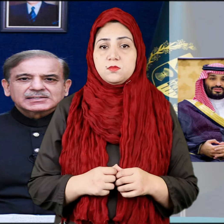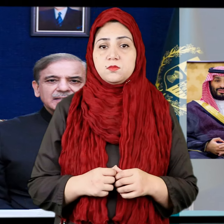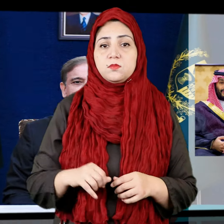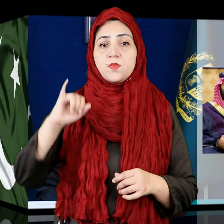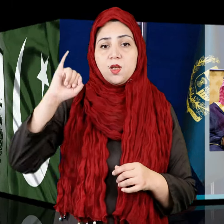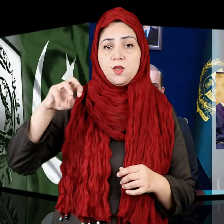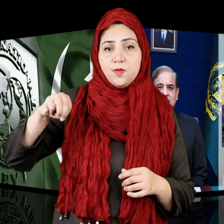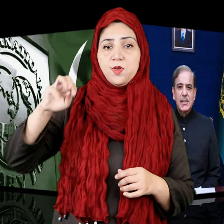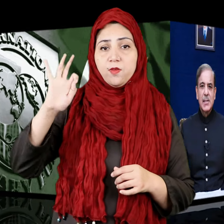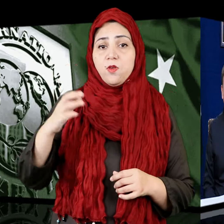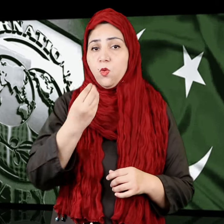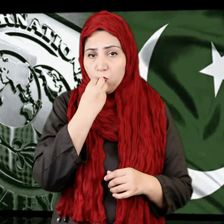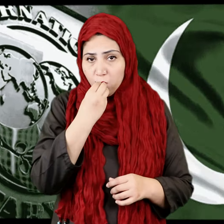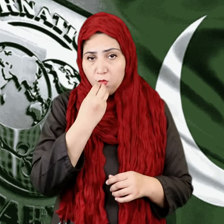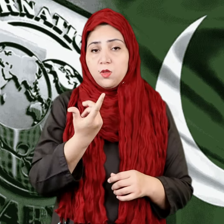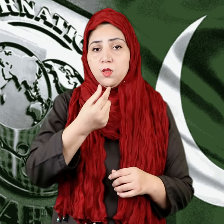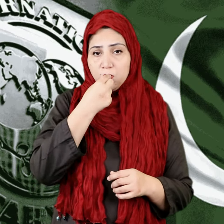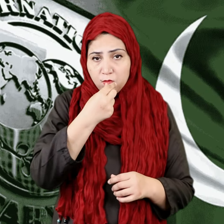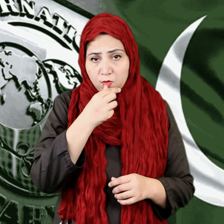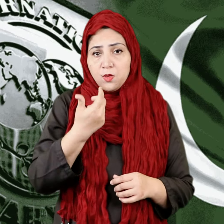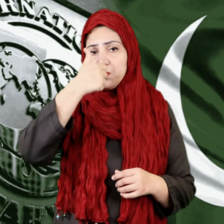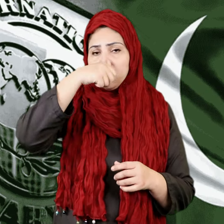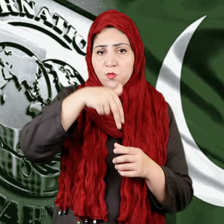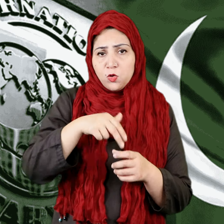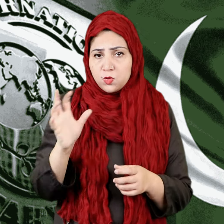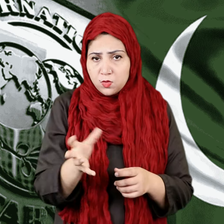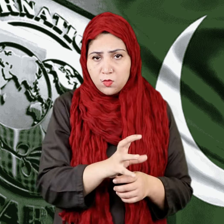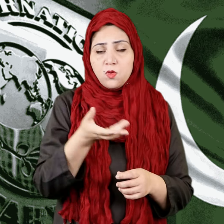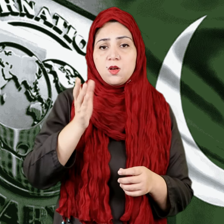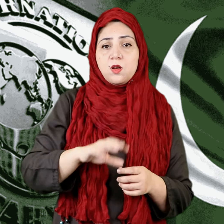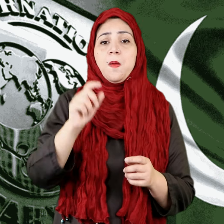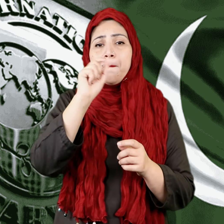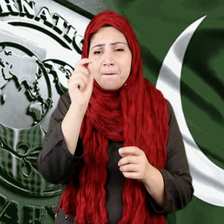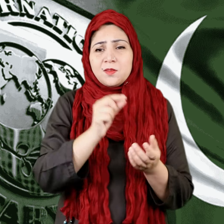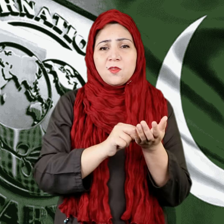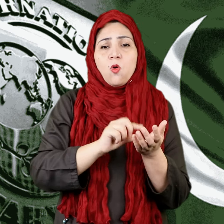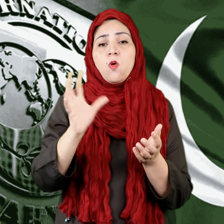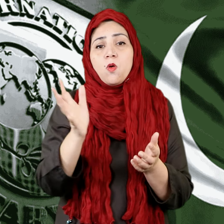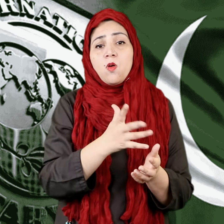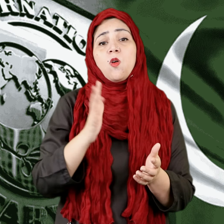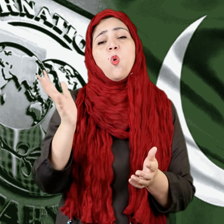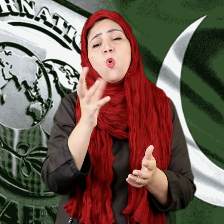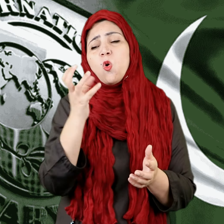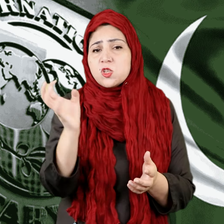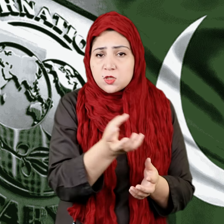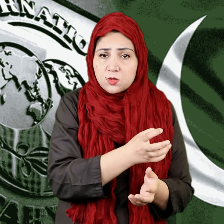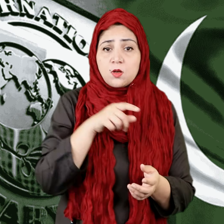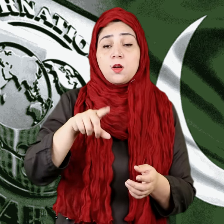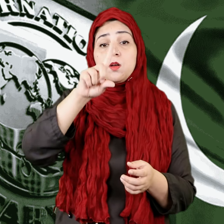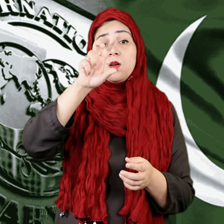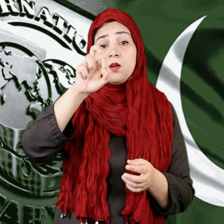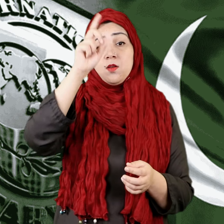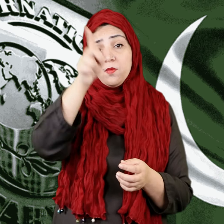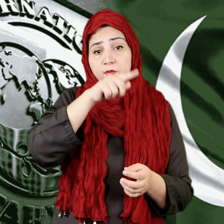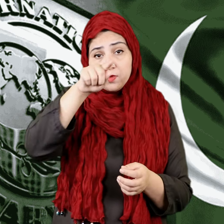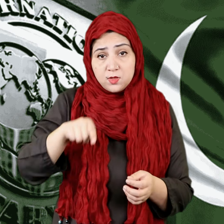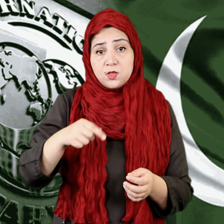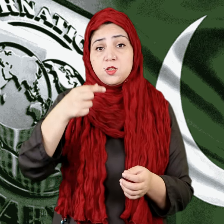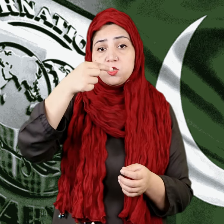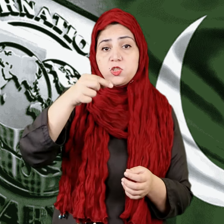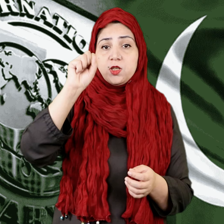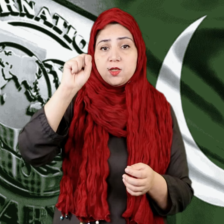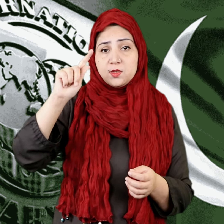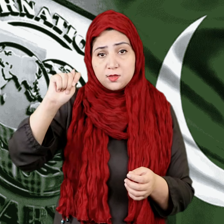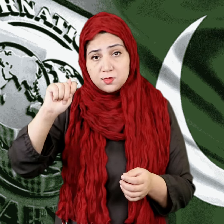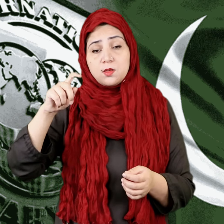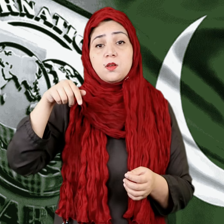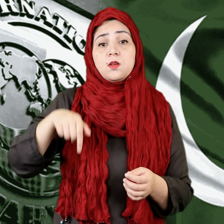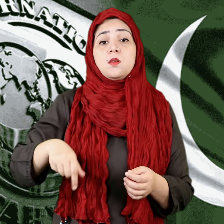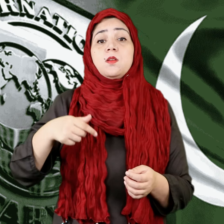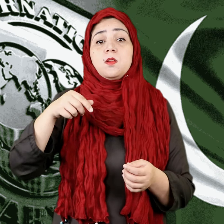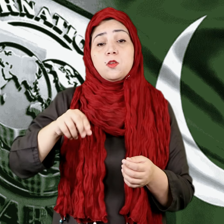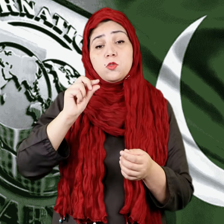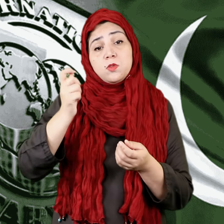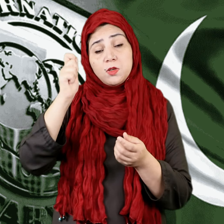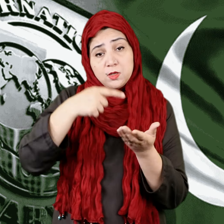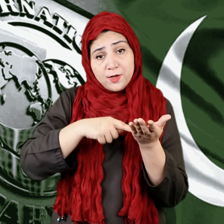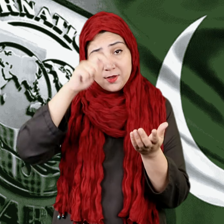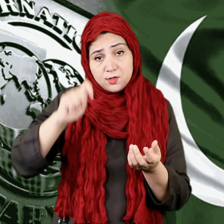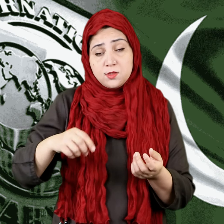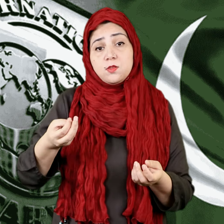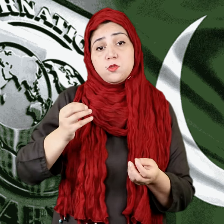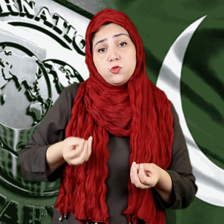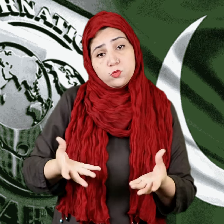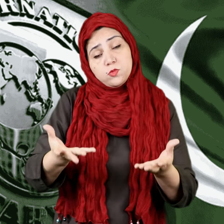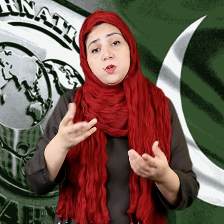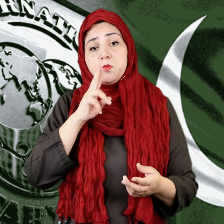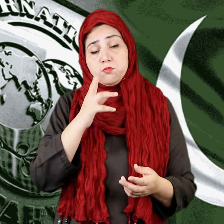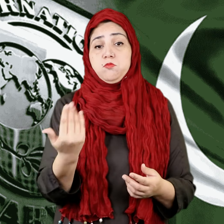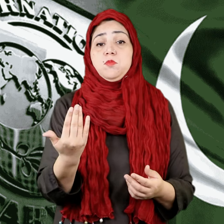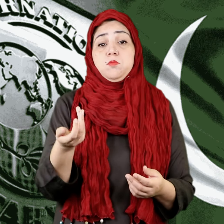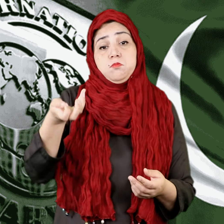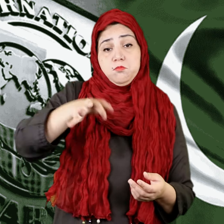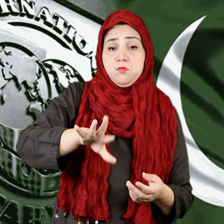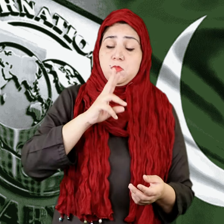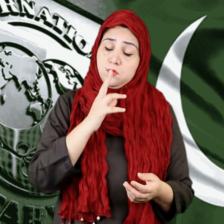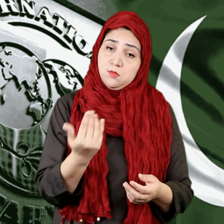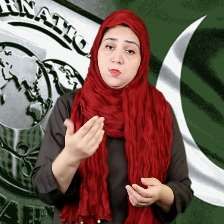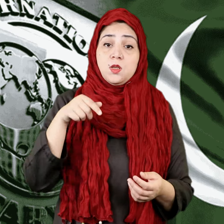The IMF demands the imposition of an 18% GST on various items, including food, medicines, petroleum products, and stationery.